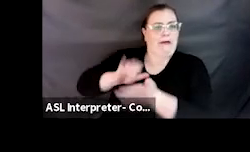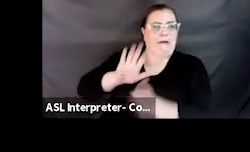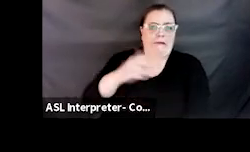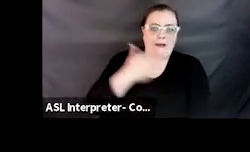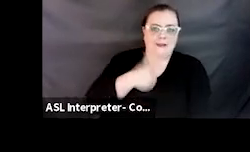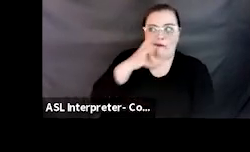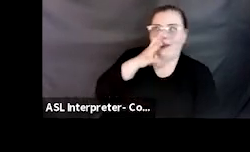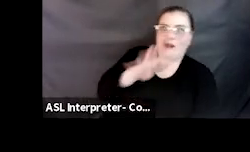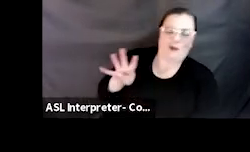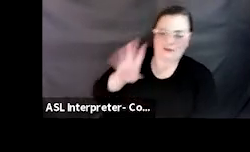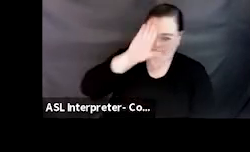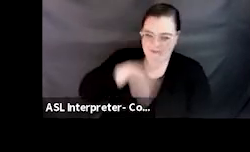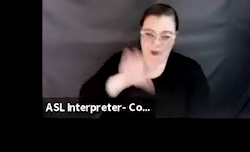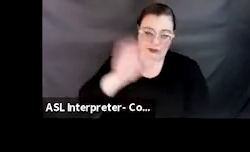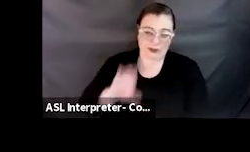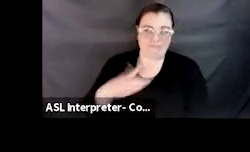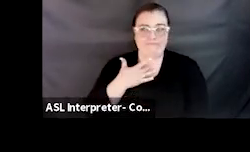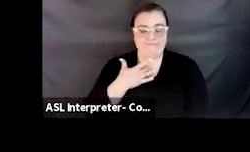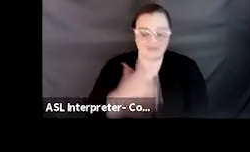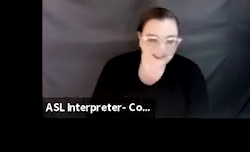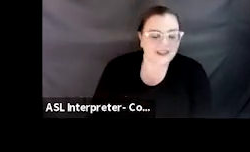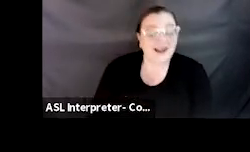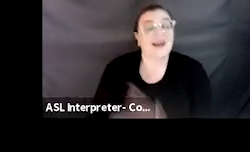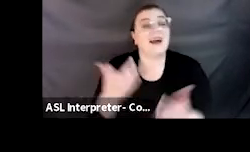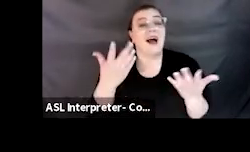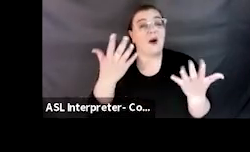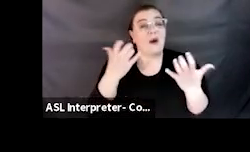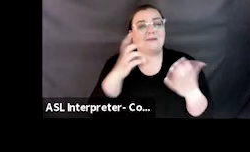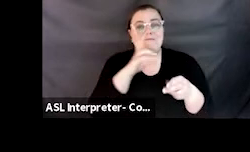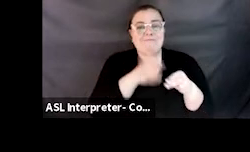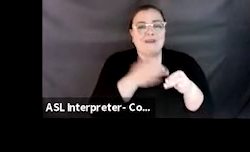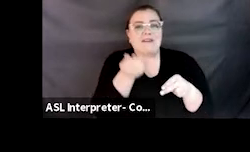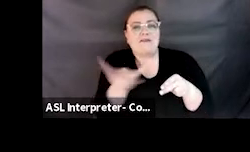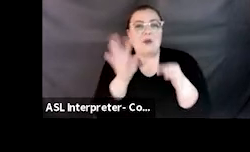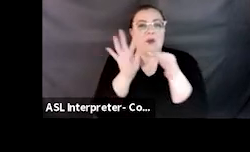Alan Hanson: hey gang well just ignored that phone ringing in the background, you know how it is on these zoom calls so.